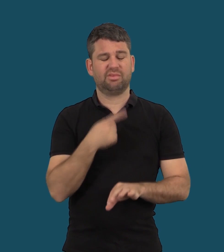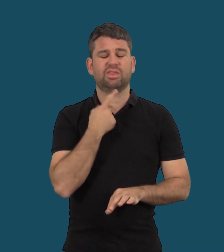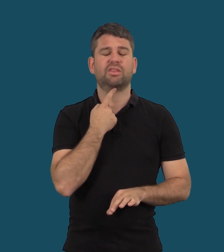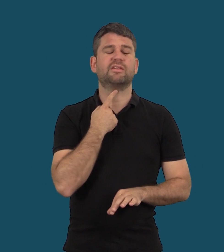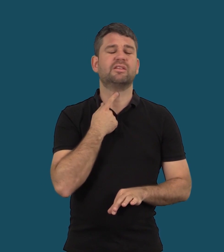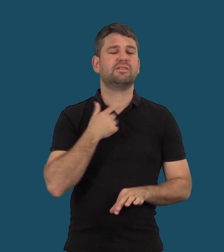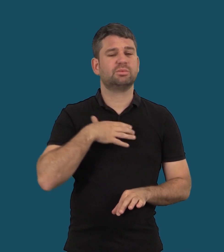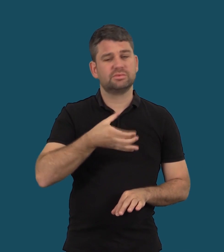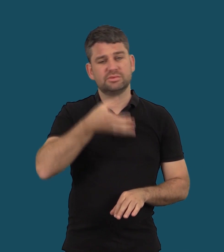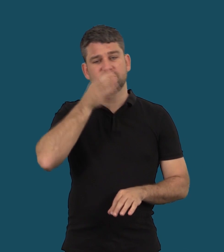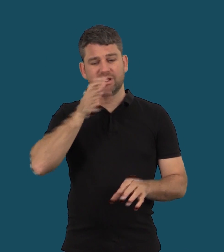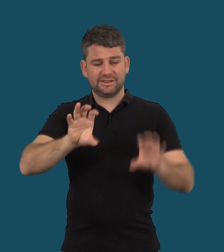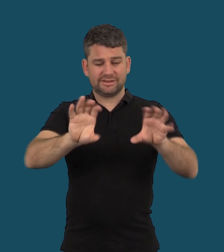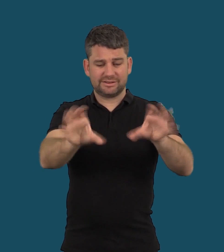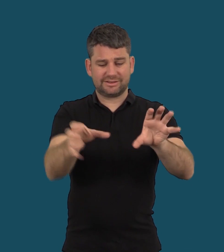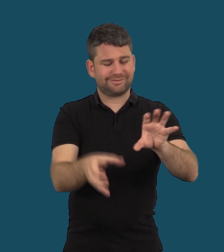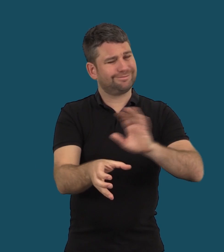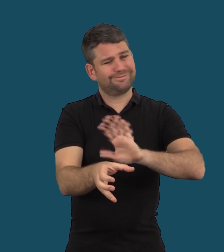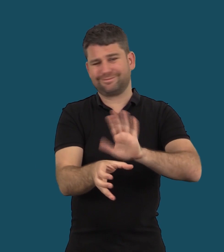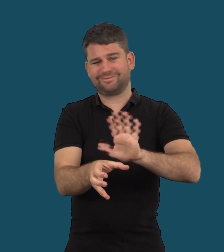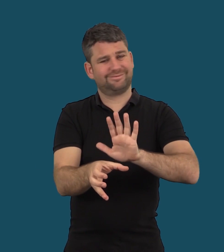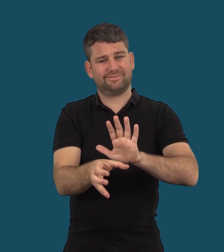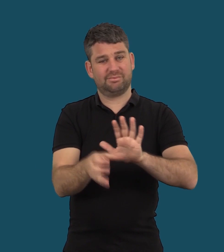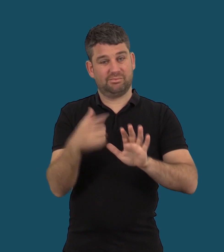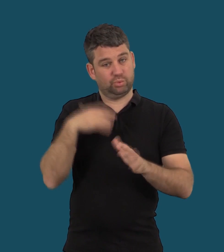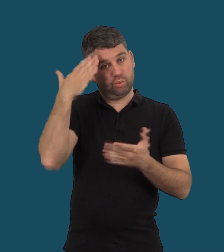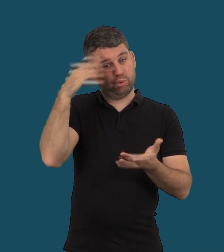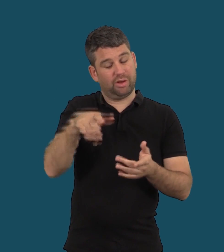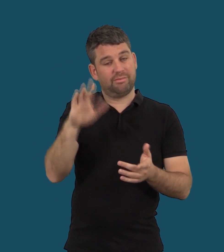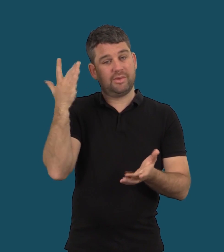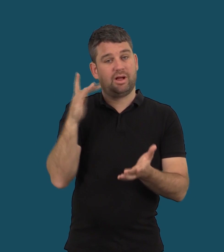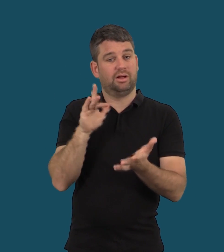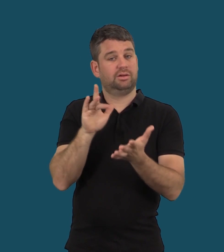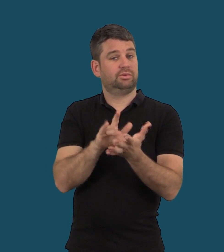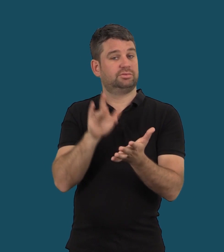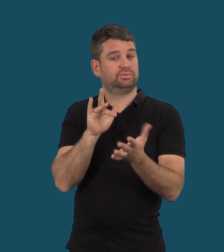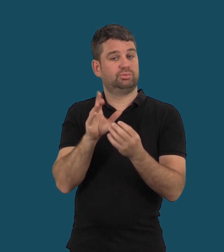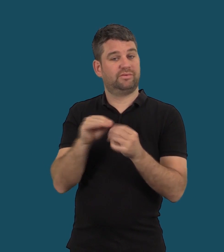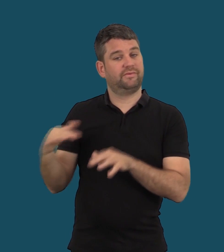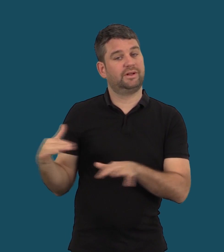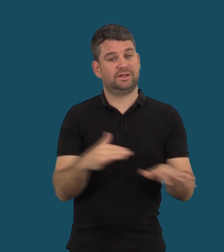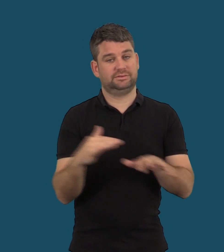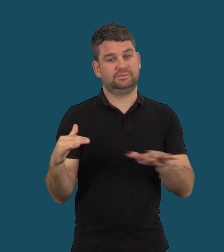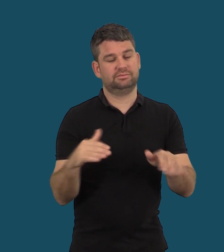Do not drink tap water after a flood, as it may be contaminated by flood water.